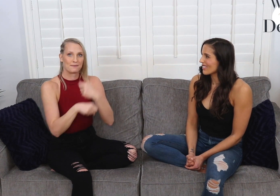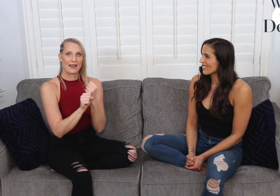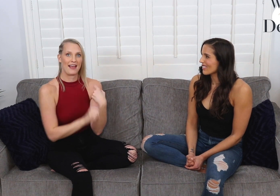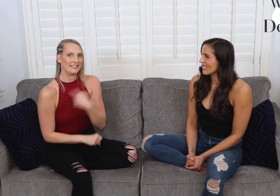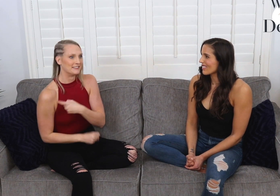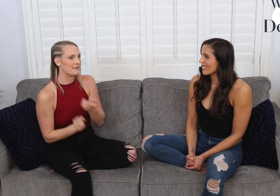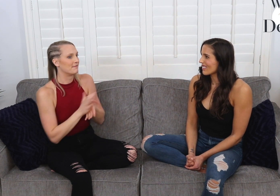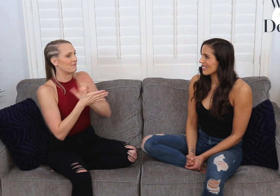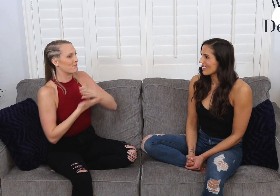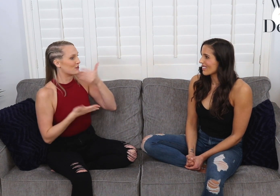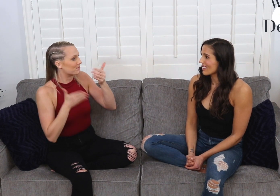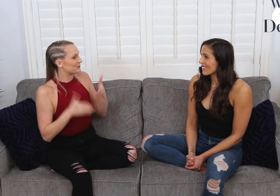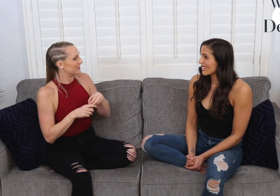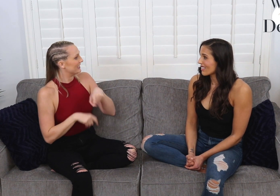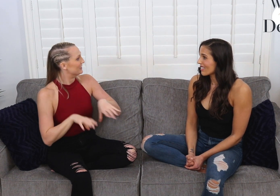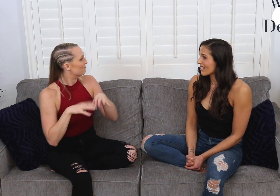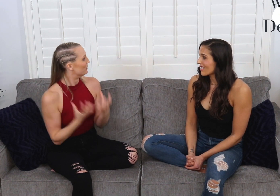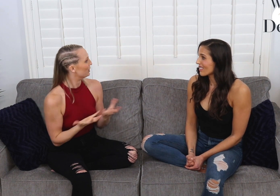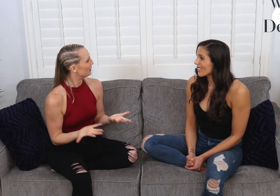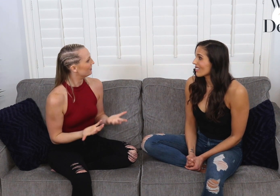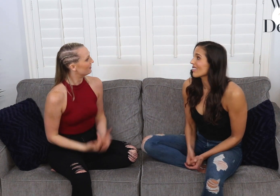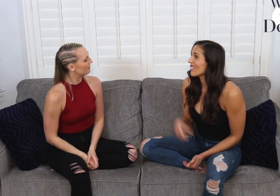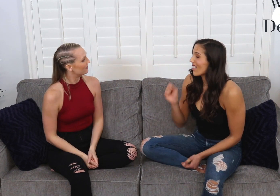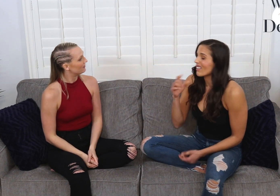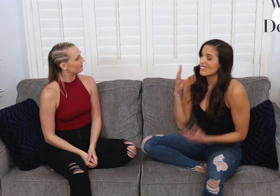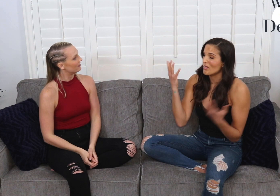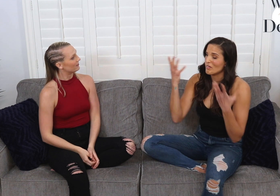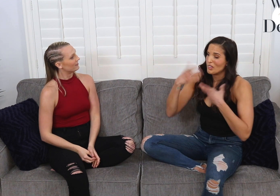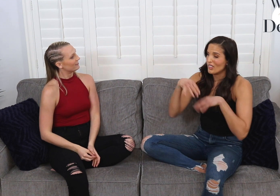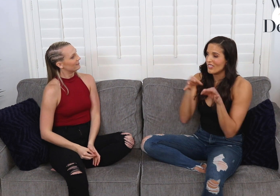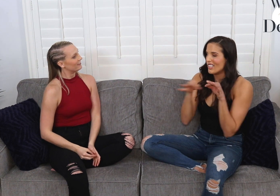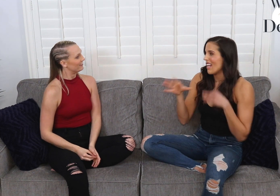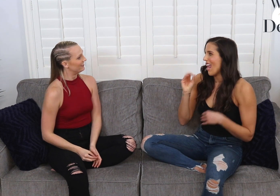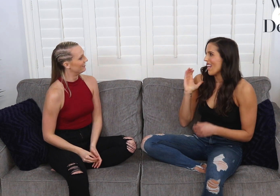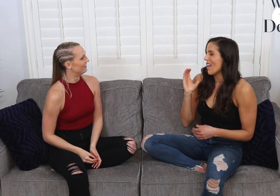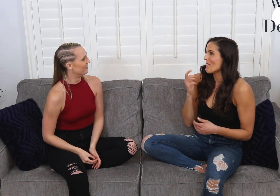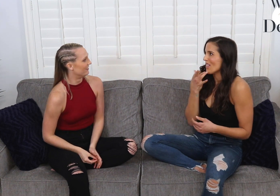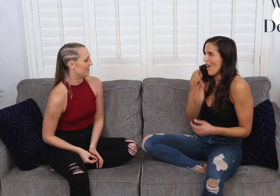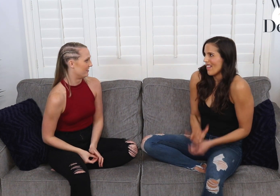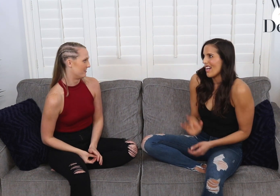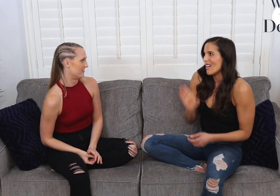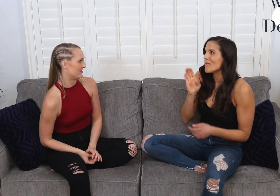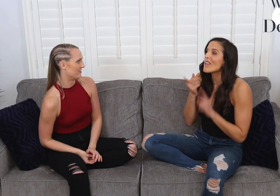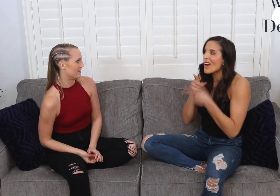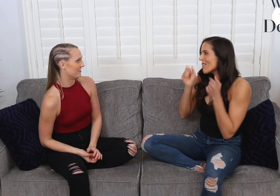this will make us become better people in this world. Wow, that's beautifully said, I'm so fortunate to be friends